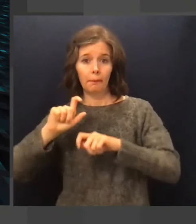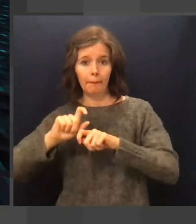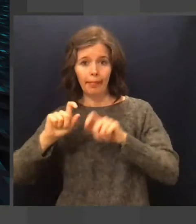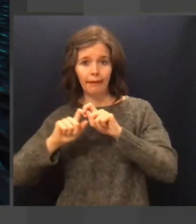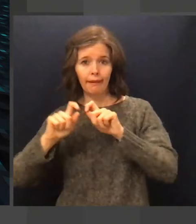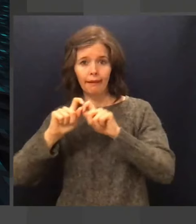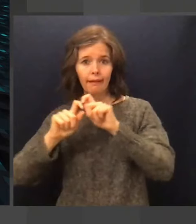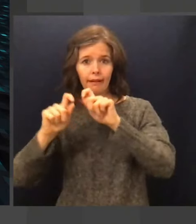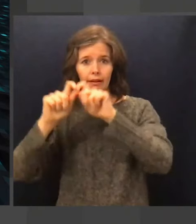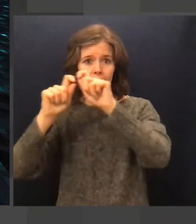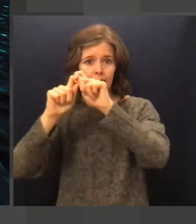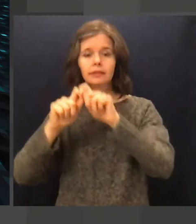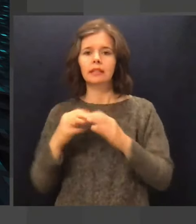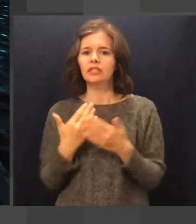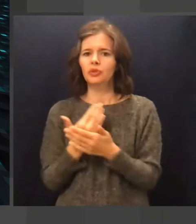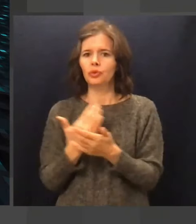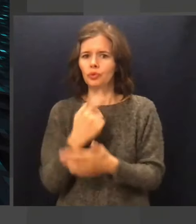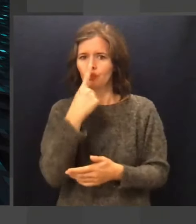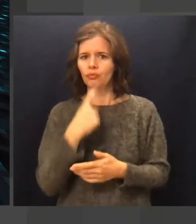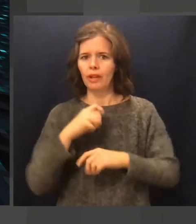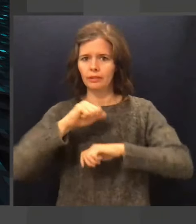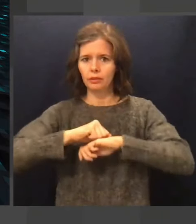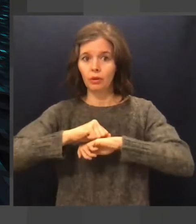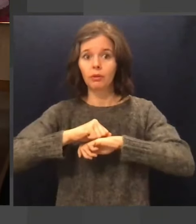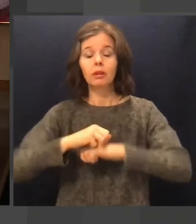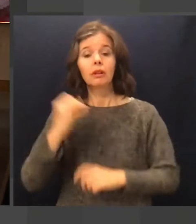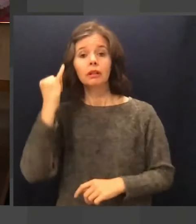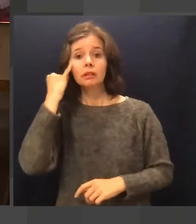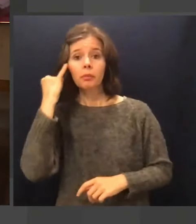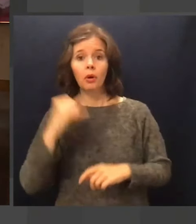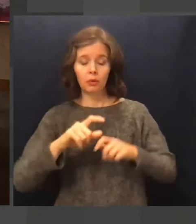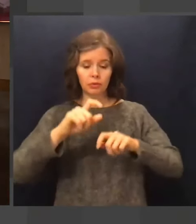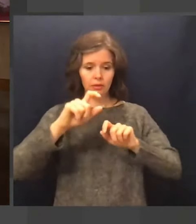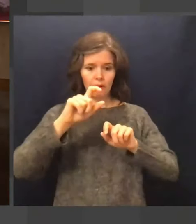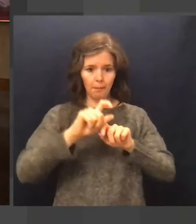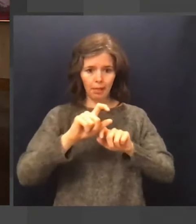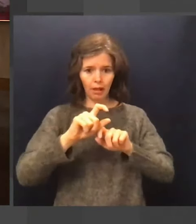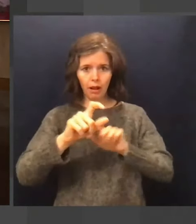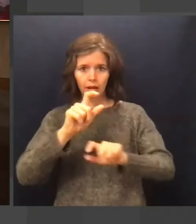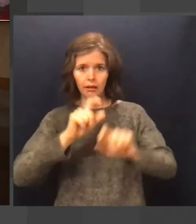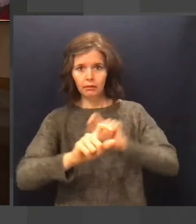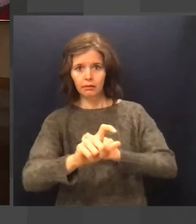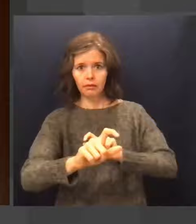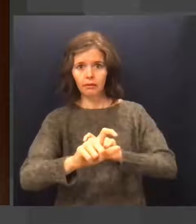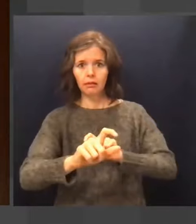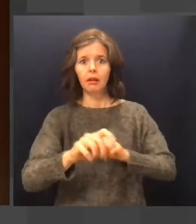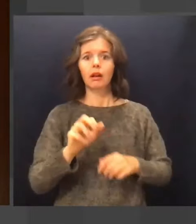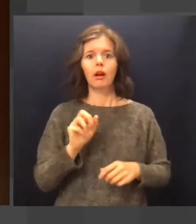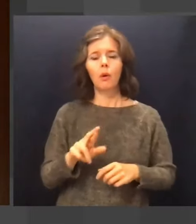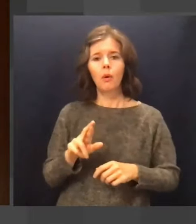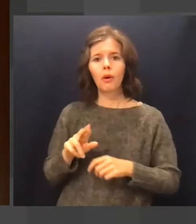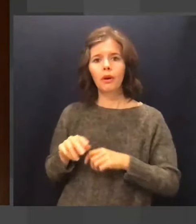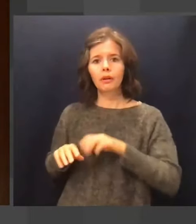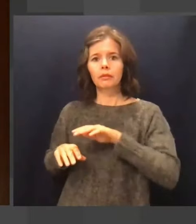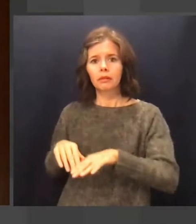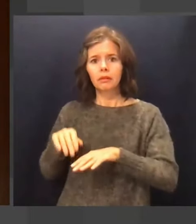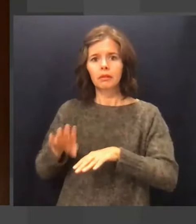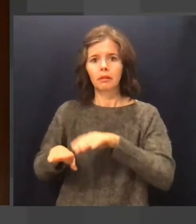THIS IS THE NEW REDSTONE BLOCK. WHEN YOU PLACE OR DESTROY A